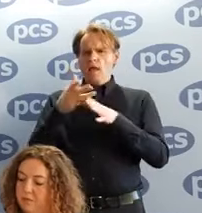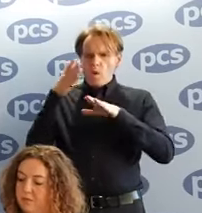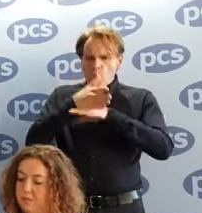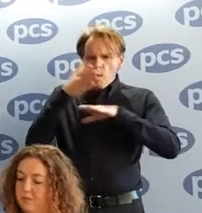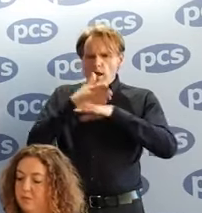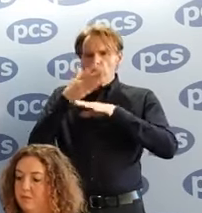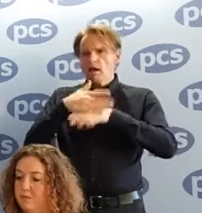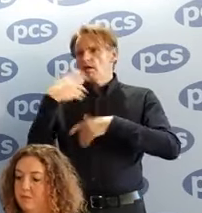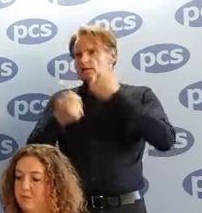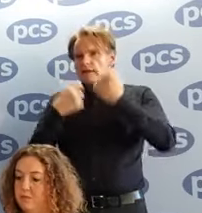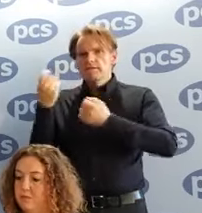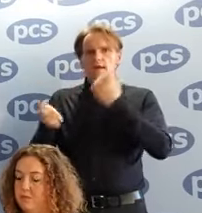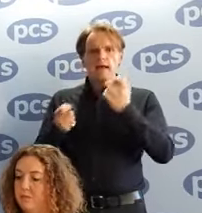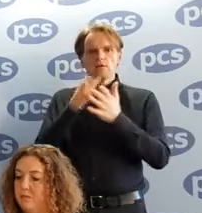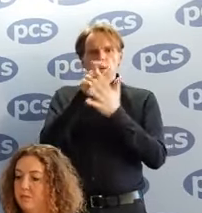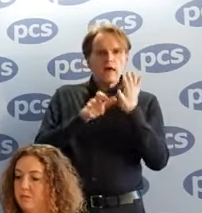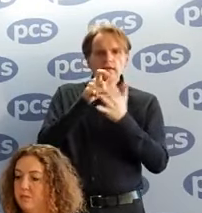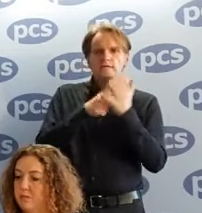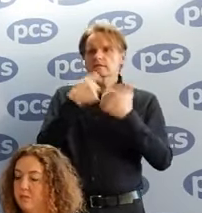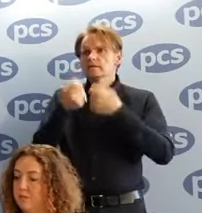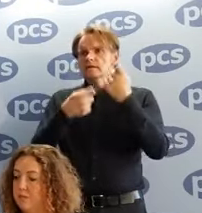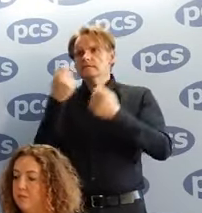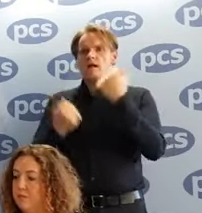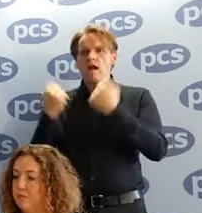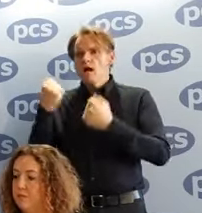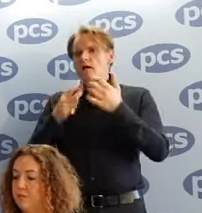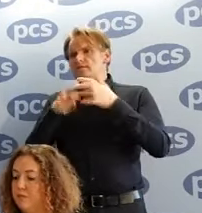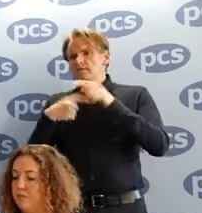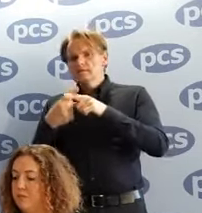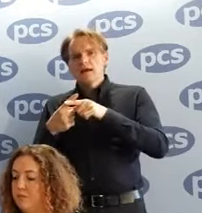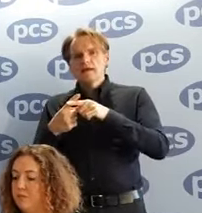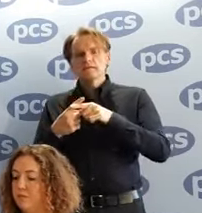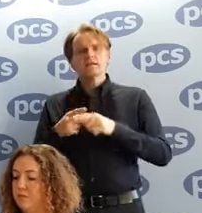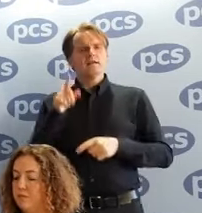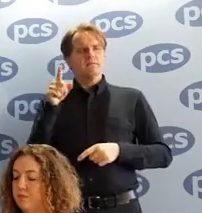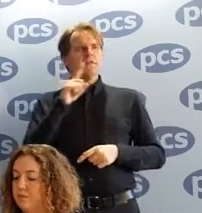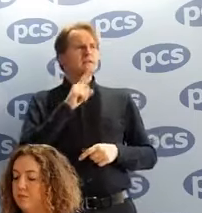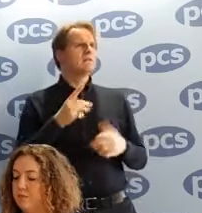know I think most people accept to have an 11th year of a pay cut that is